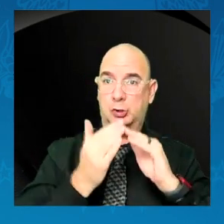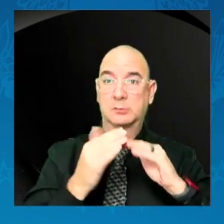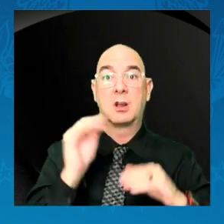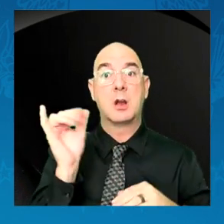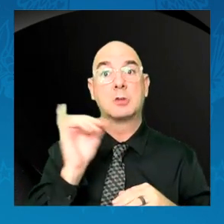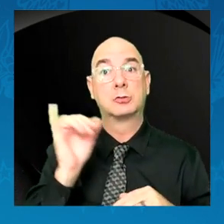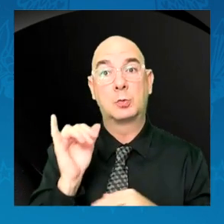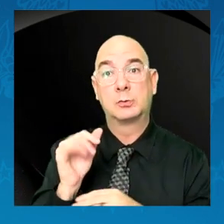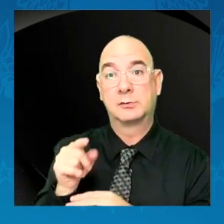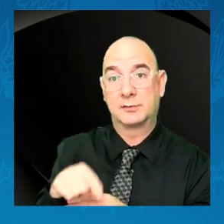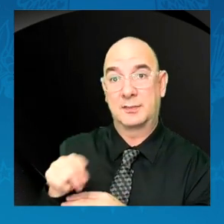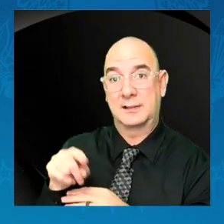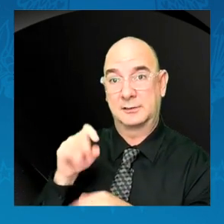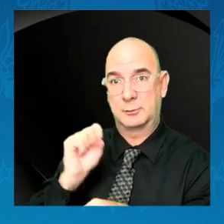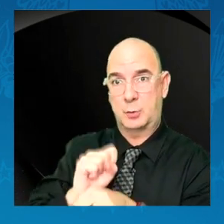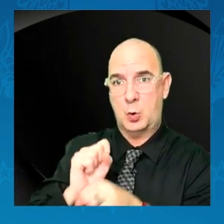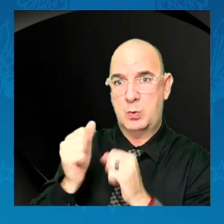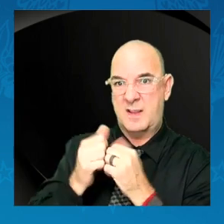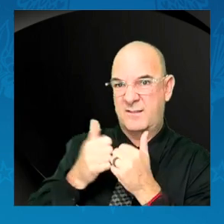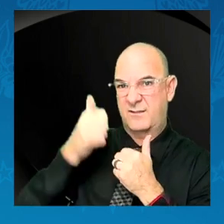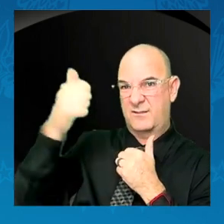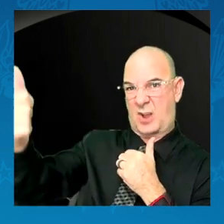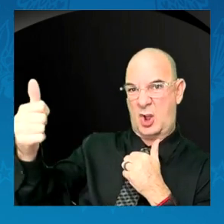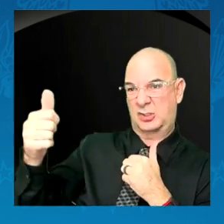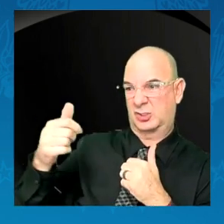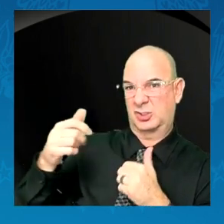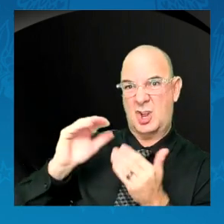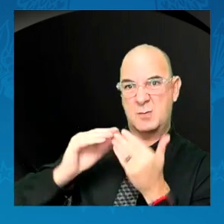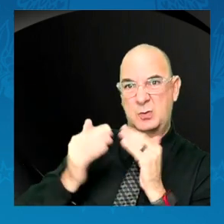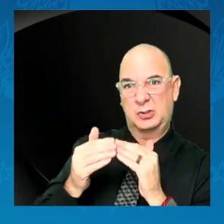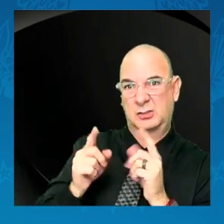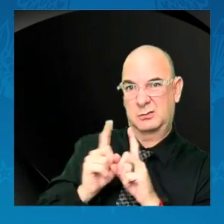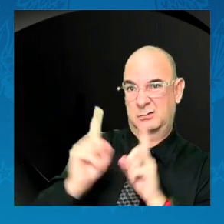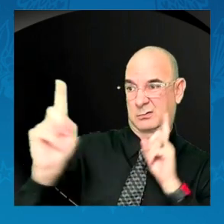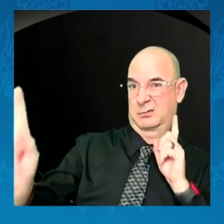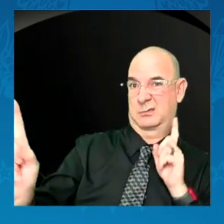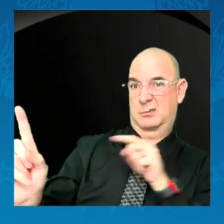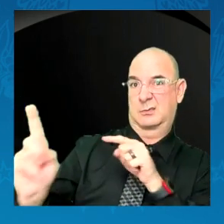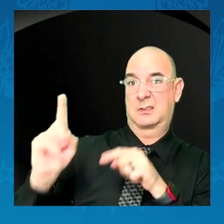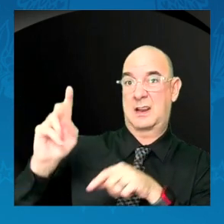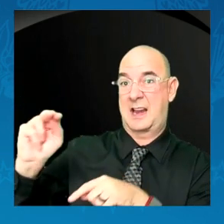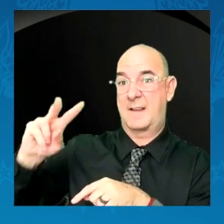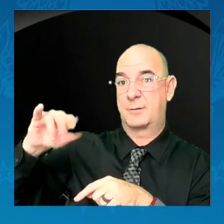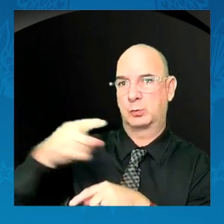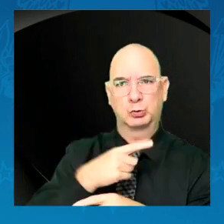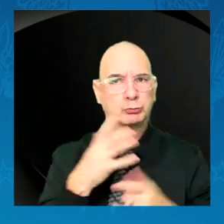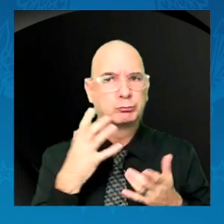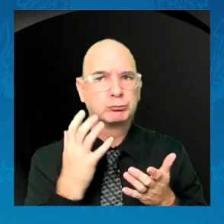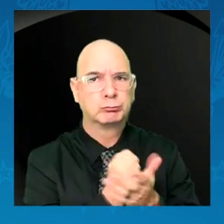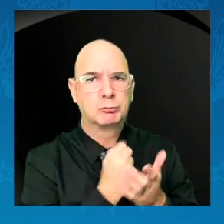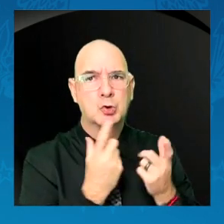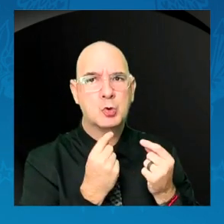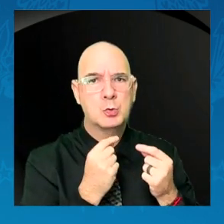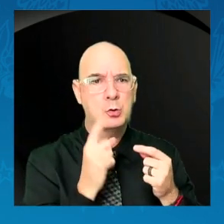Community on the Navajo Nation uses Landsat images of her home to feel close to her family